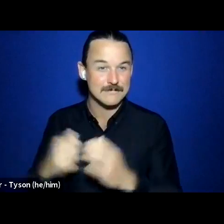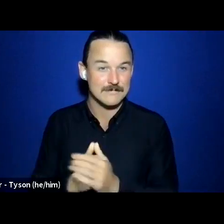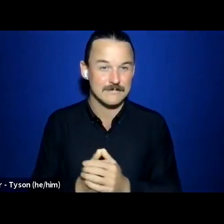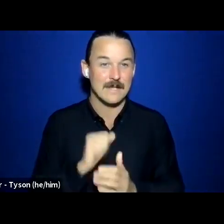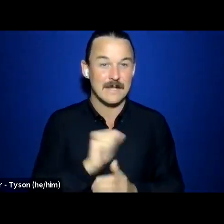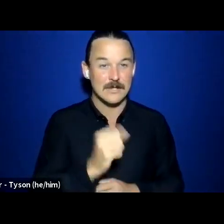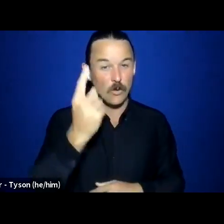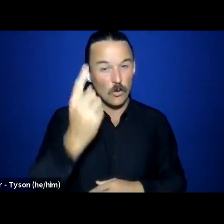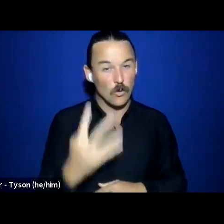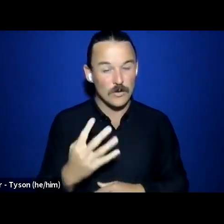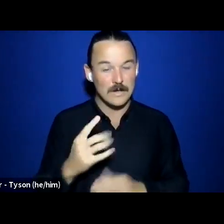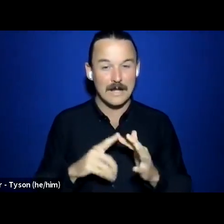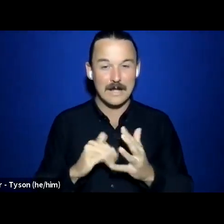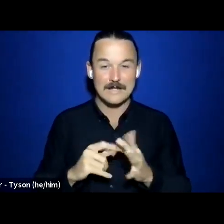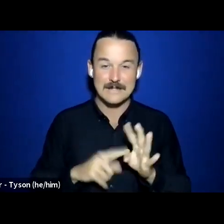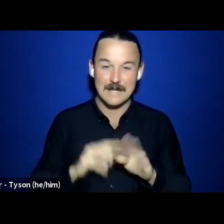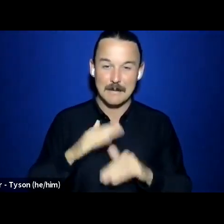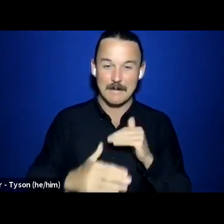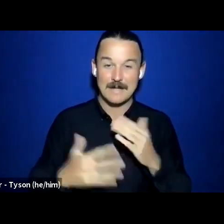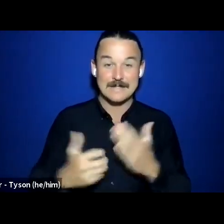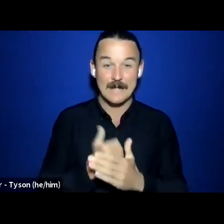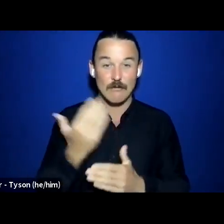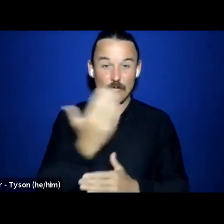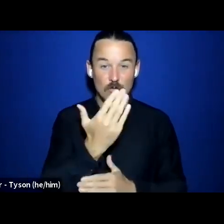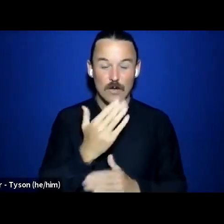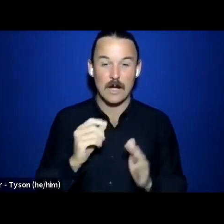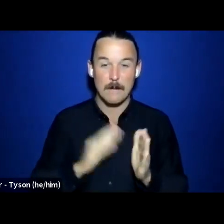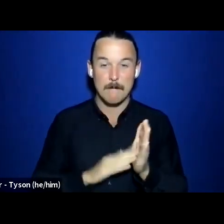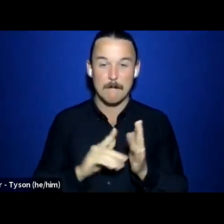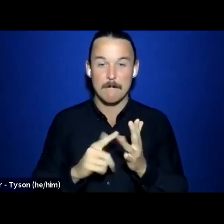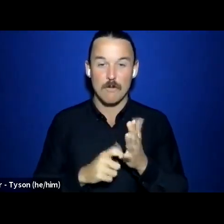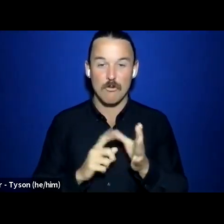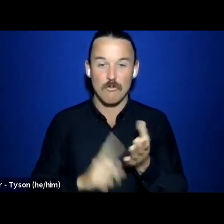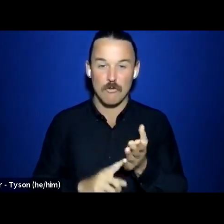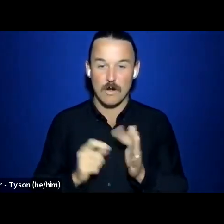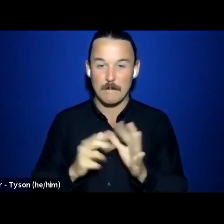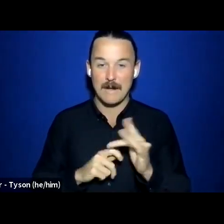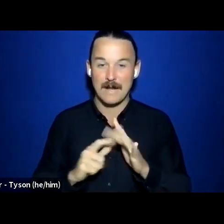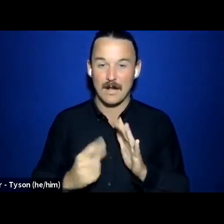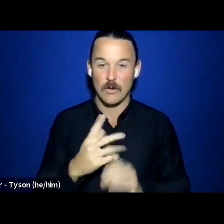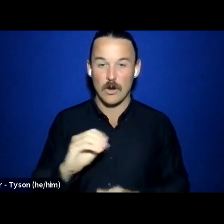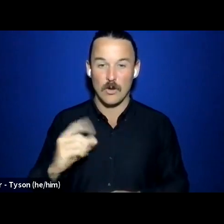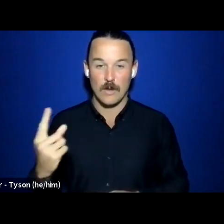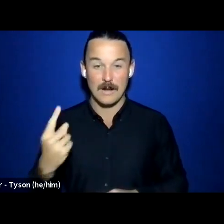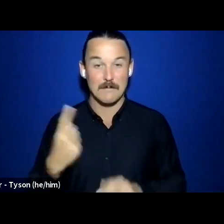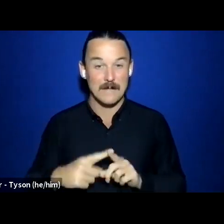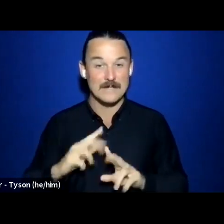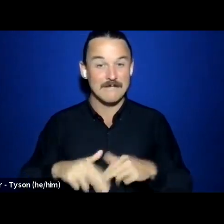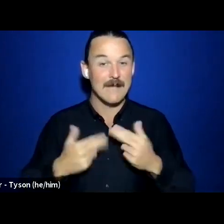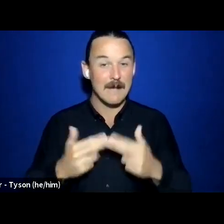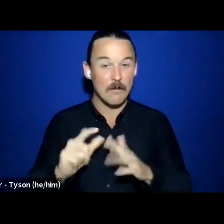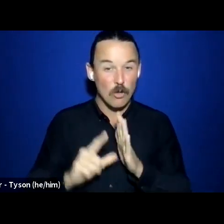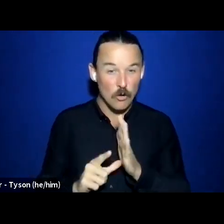and feature journalism. We loved him for his quarterly so. unsafe ay on safe schools moral panic one on one, and for the family law for his regular appearances